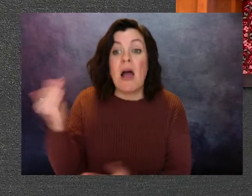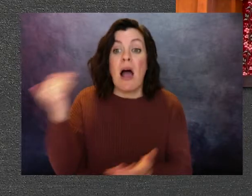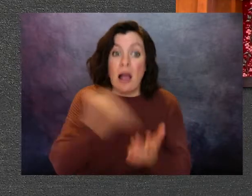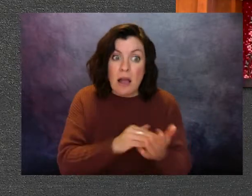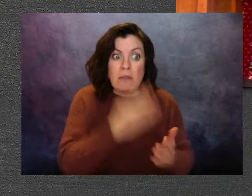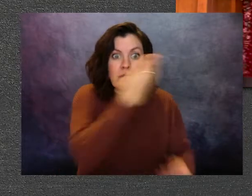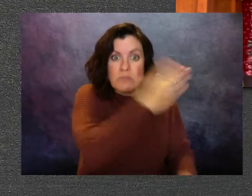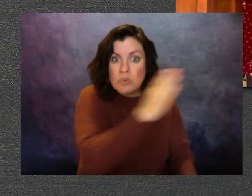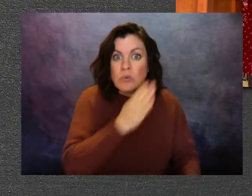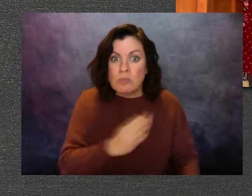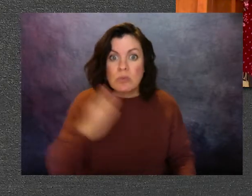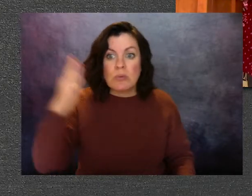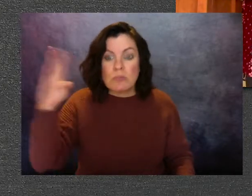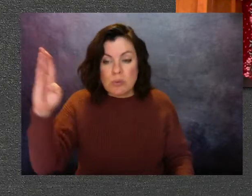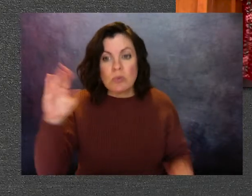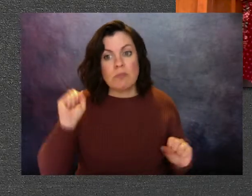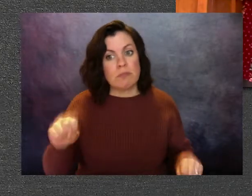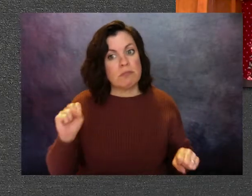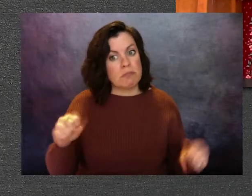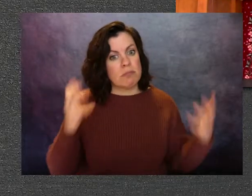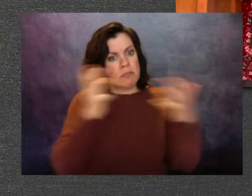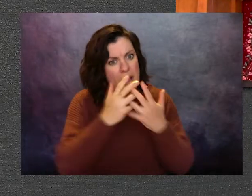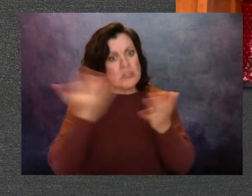And there's those red and white stripes. Ooh,